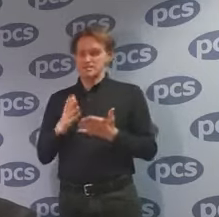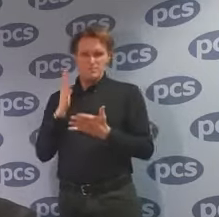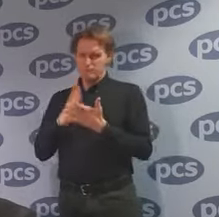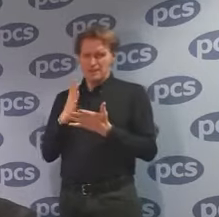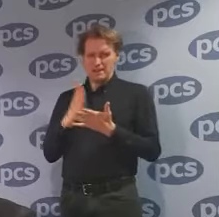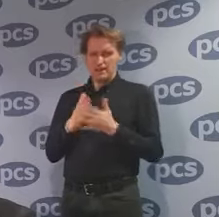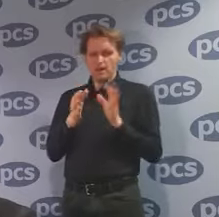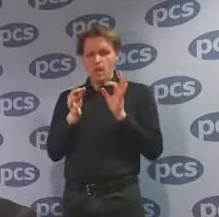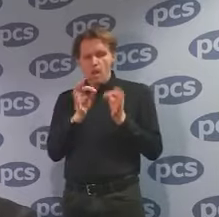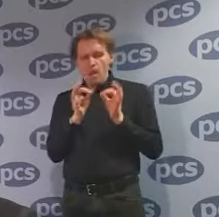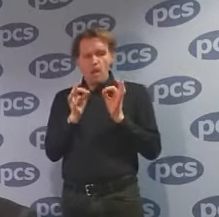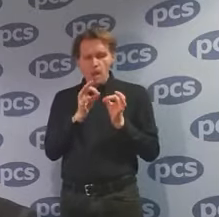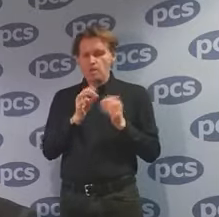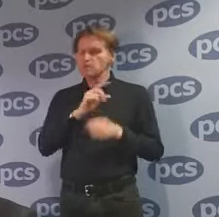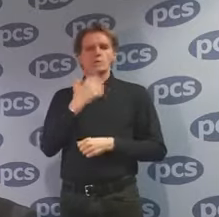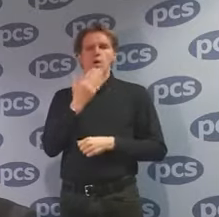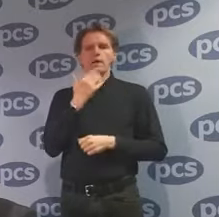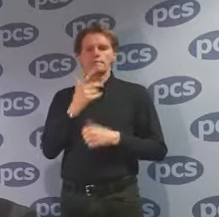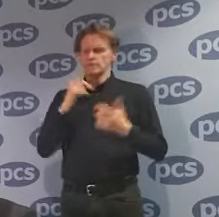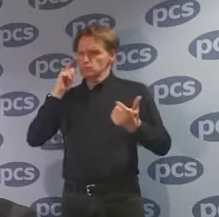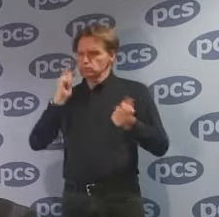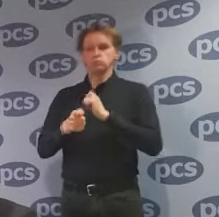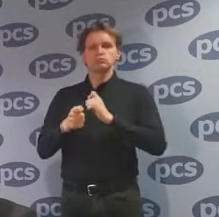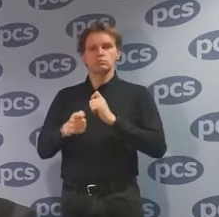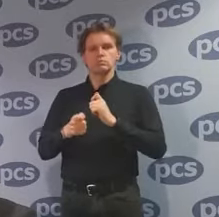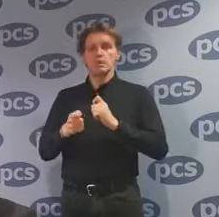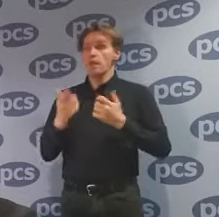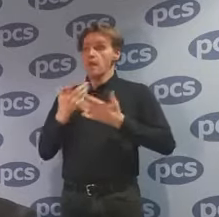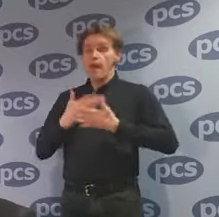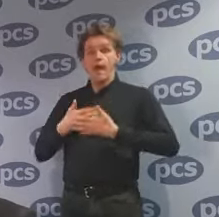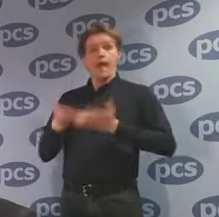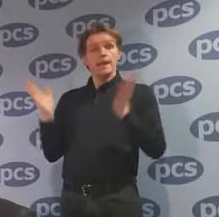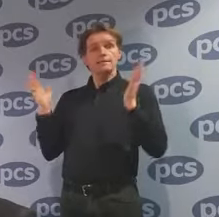and I think anybody who had any humanity about them would listen to the charities